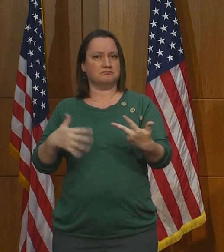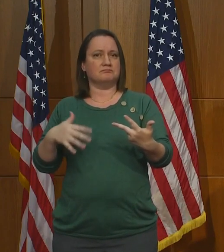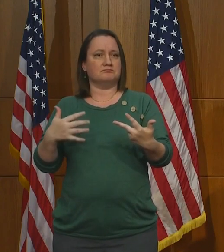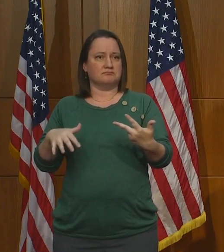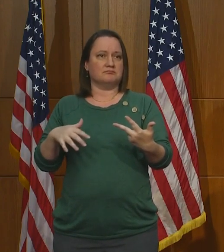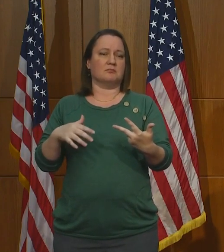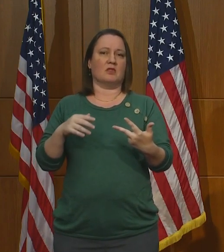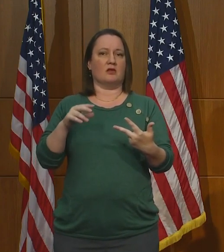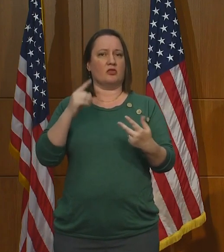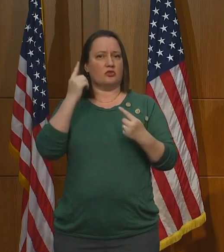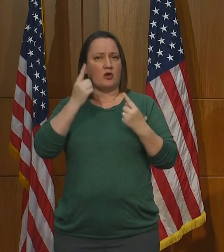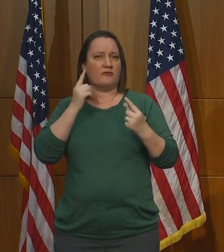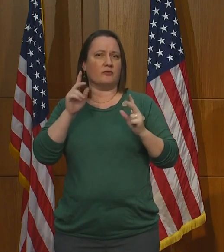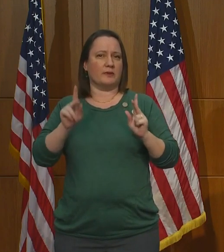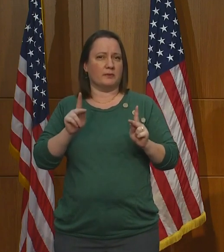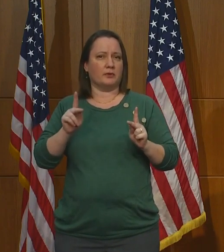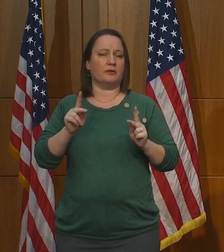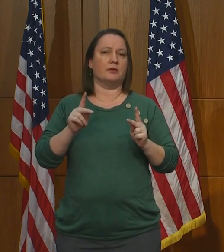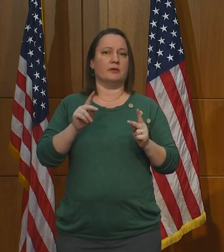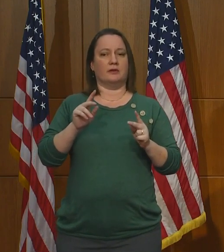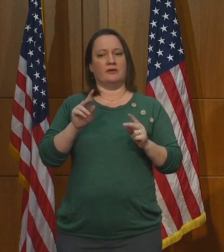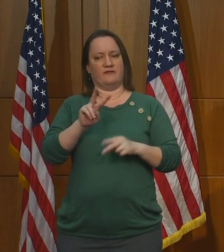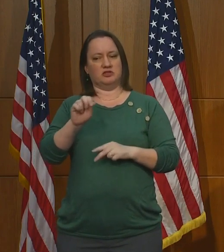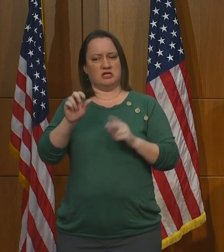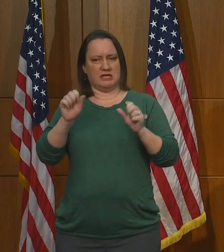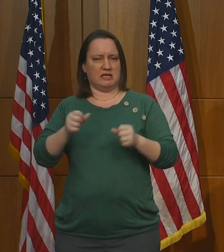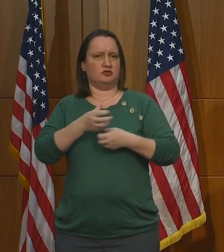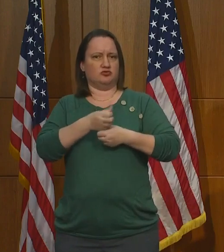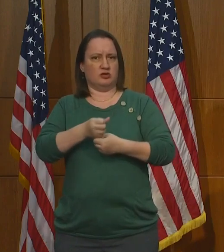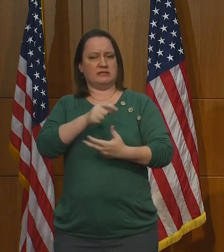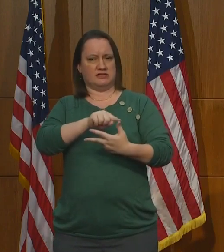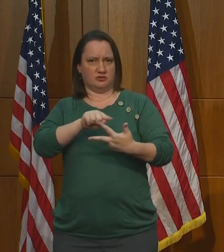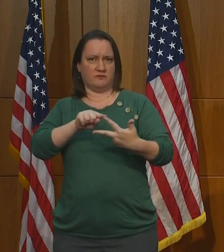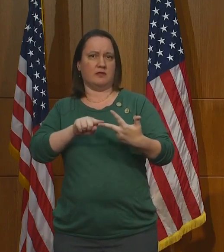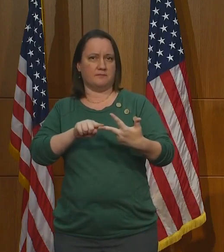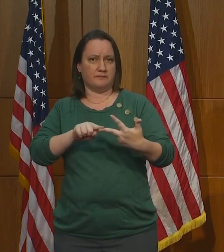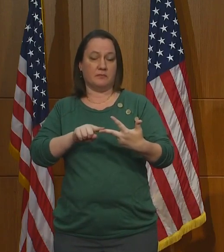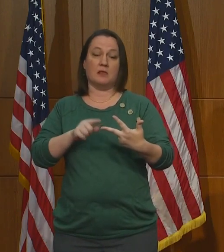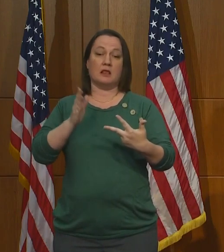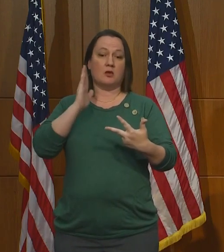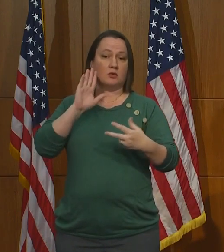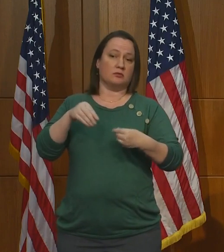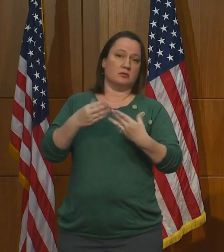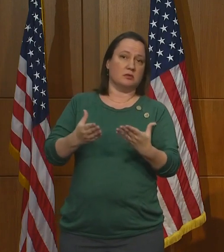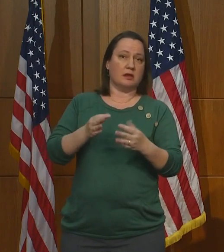THESE ARE THOUGHTFUL PEOPLE WHO VIRGINIANS CAN TRUST I BELIEVE